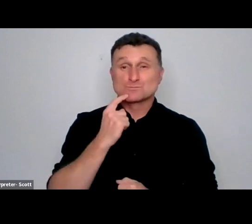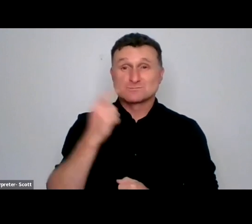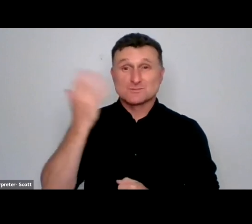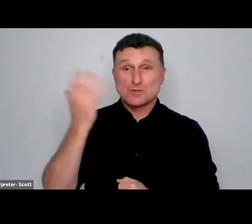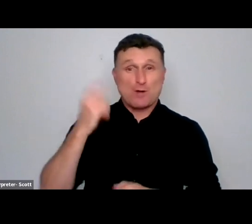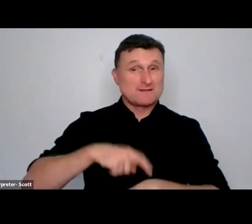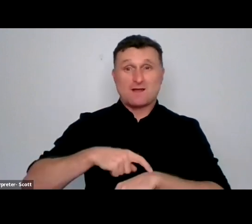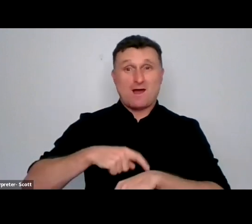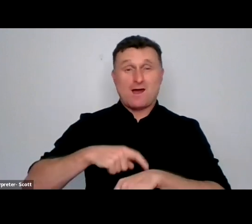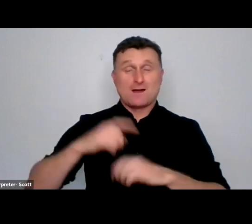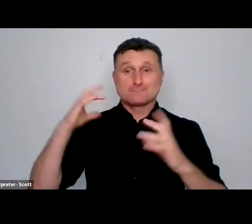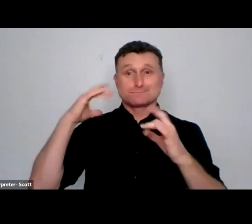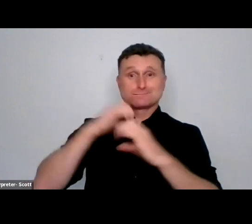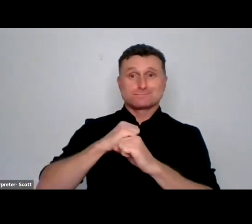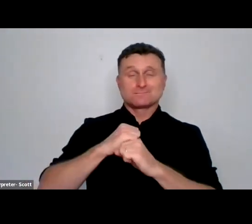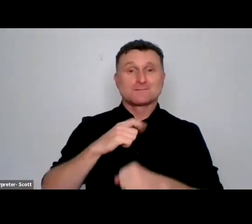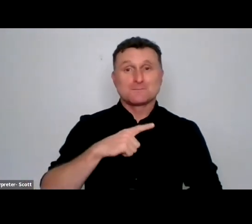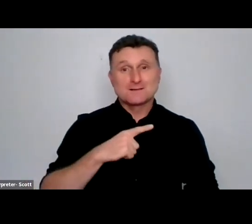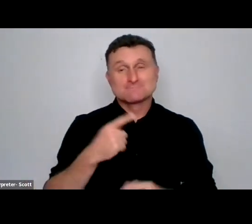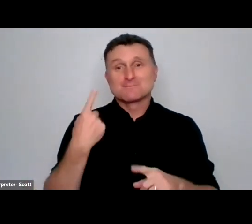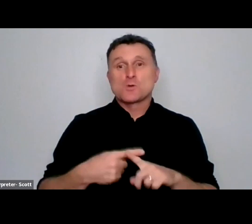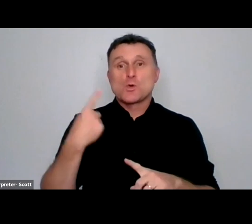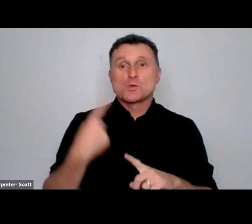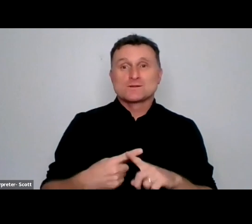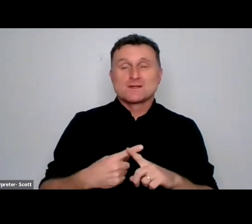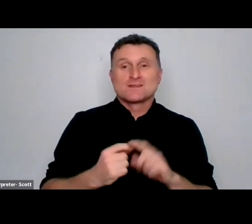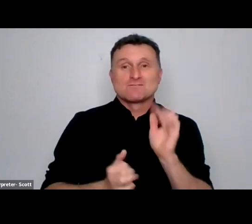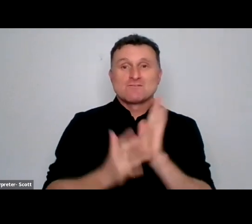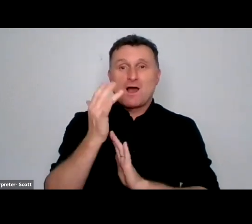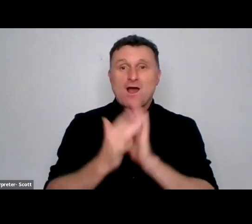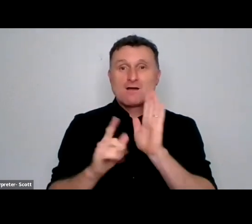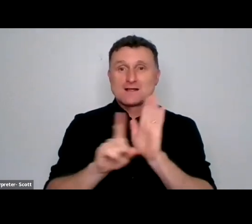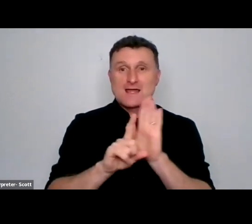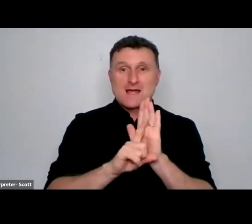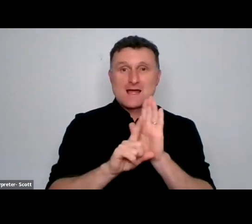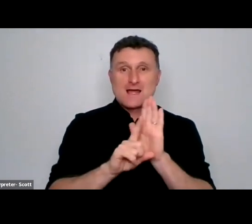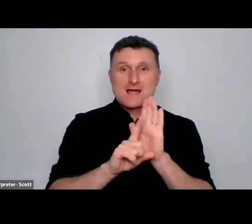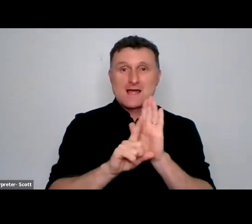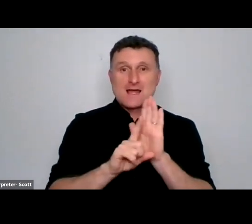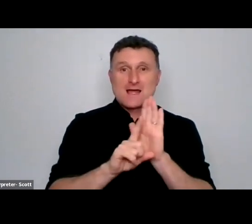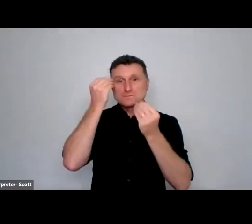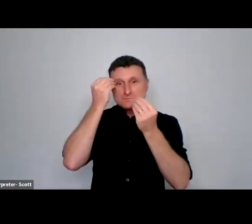Paula will be scheduling more of these in the new year.